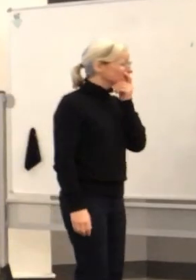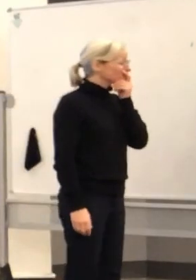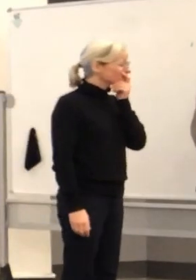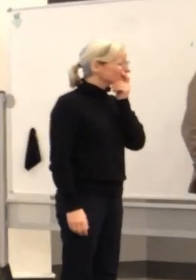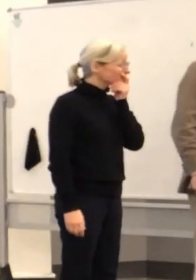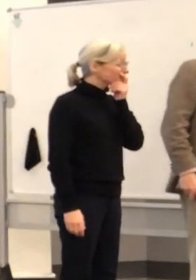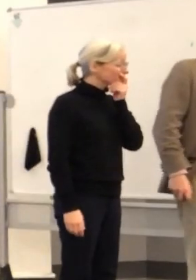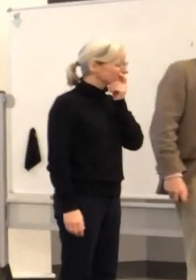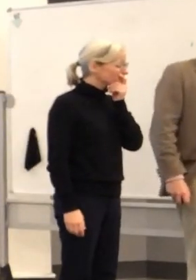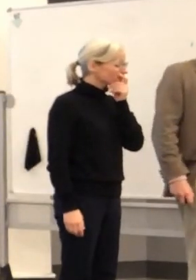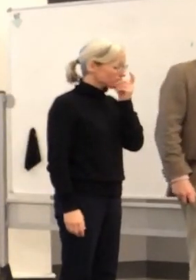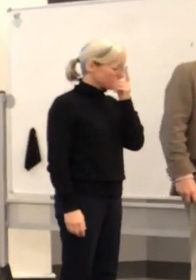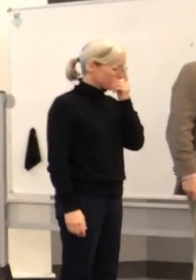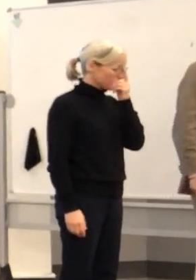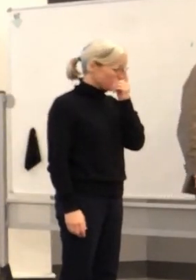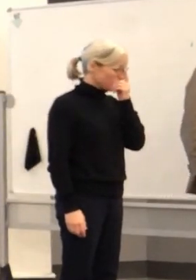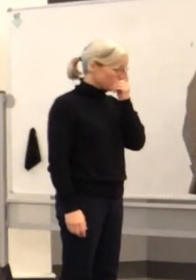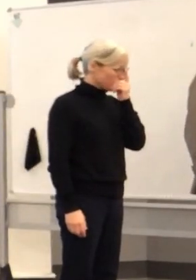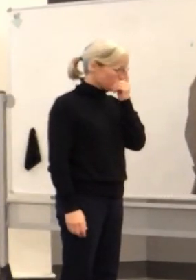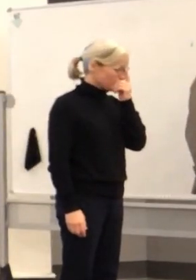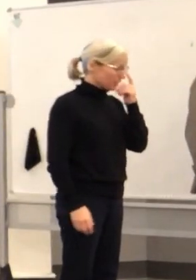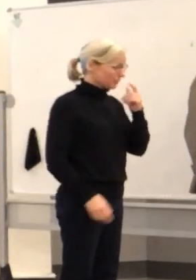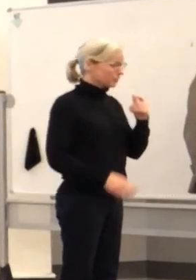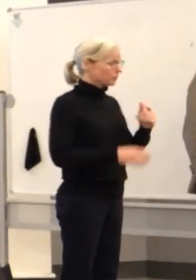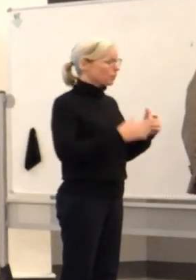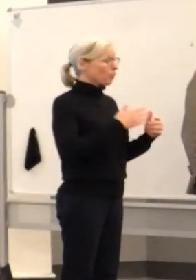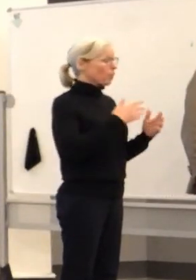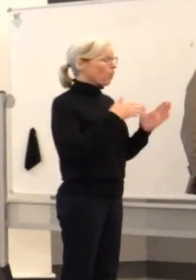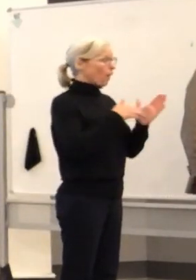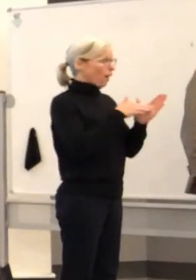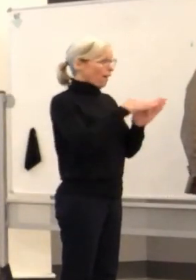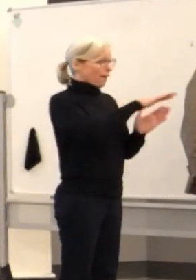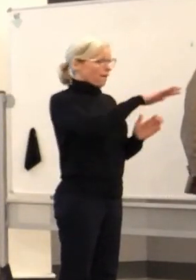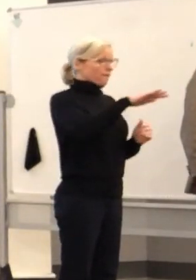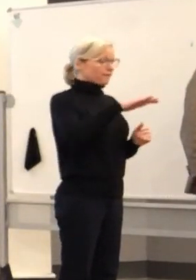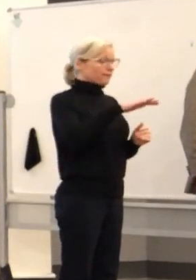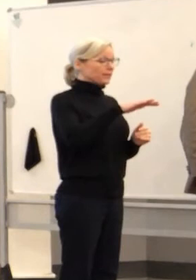So, very often the business protection